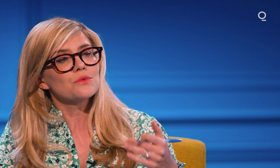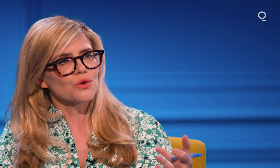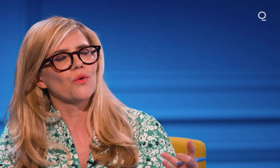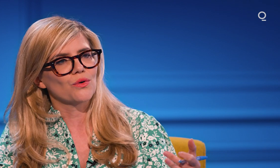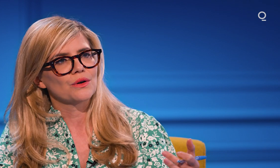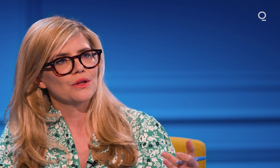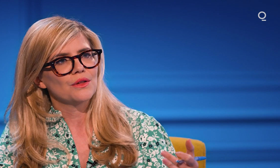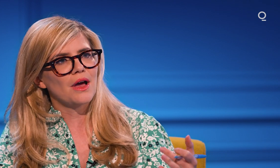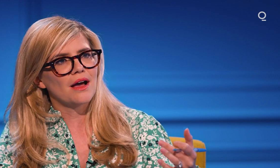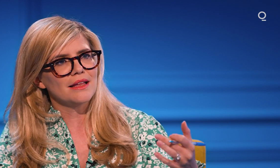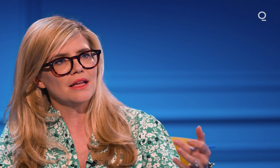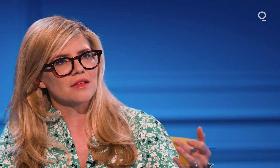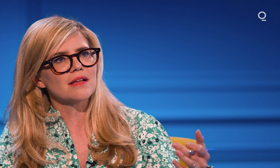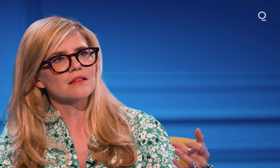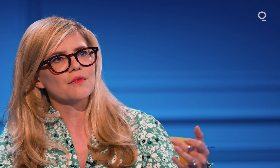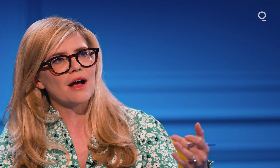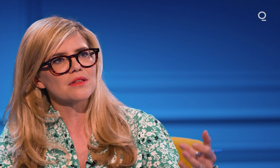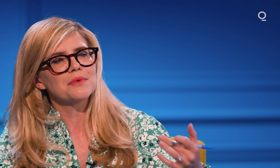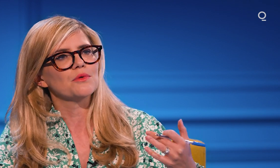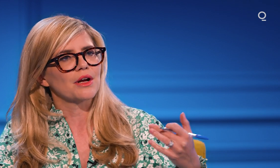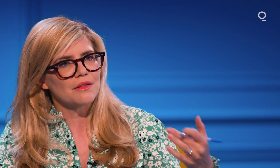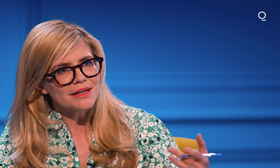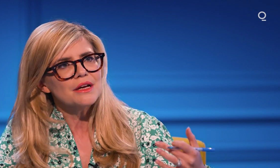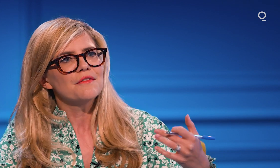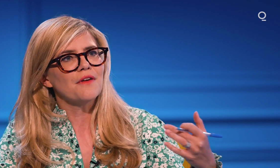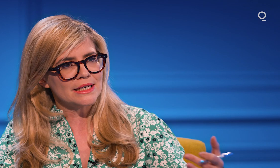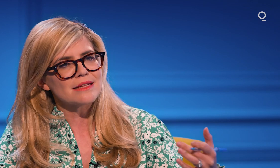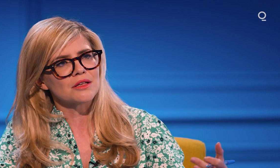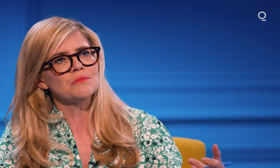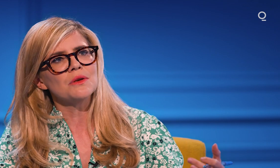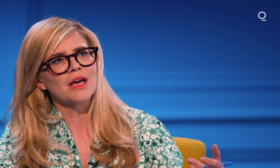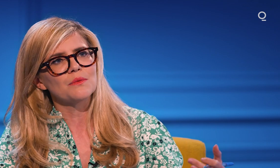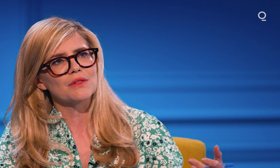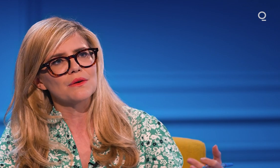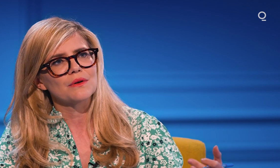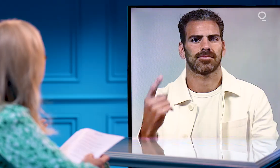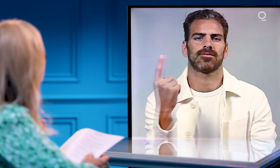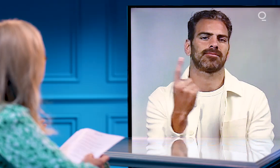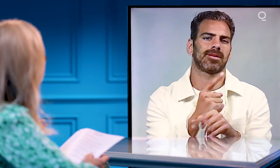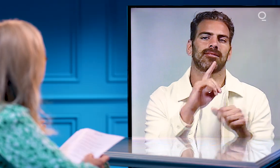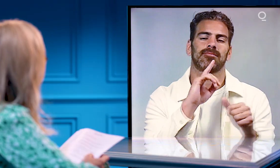don't talk in the sense of how some people were gonna then find it to communicate with you?